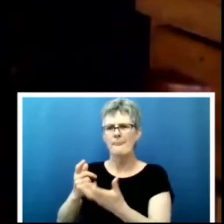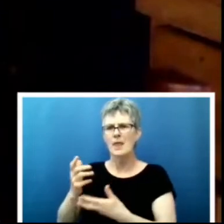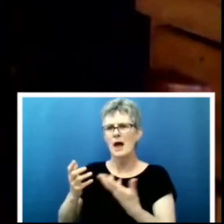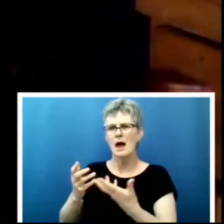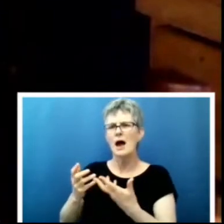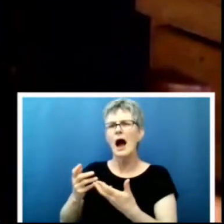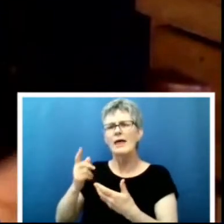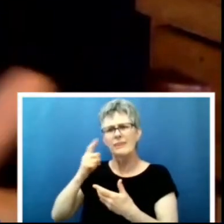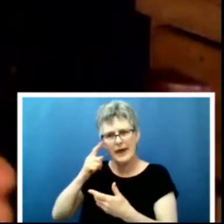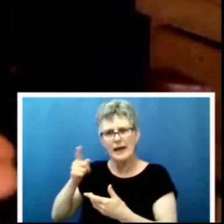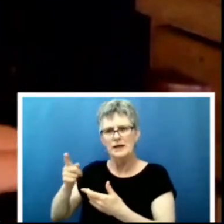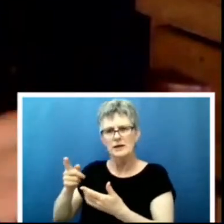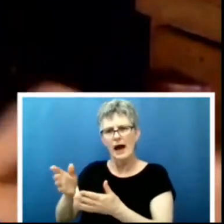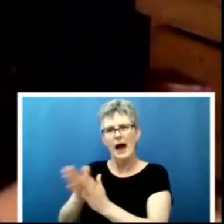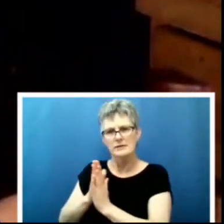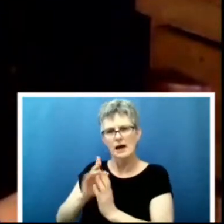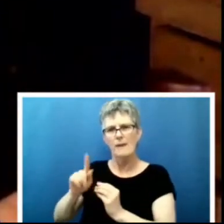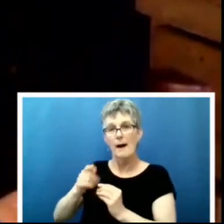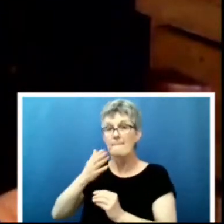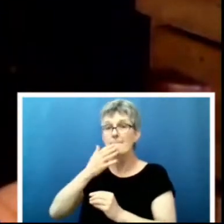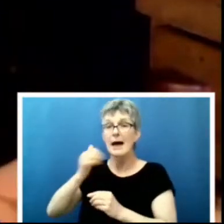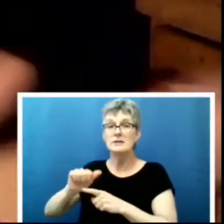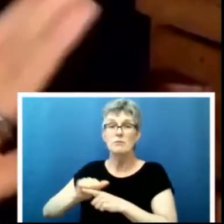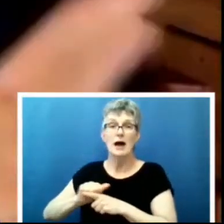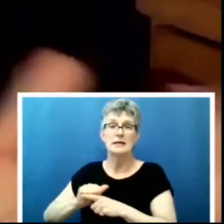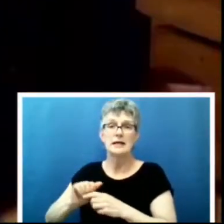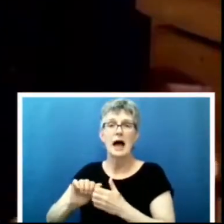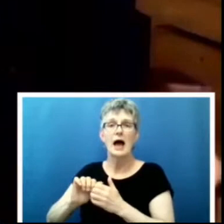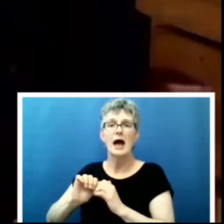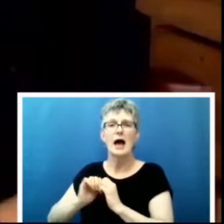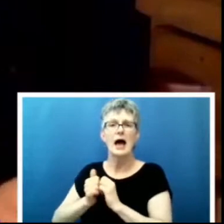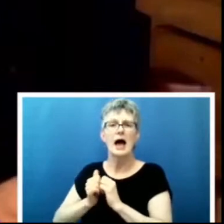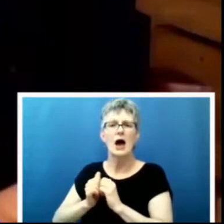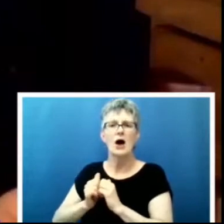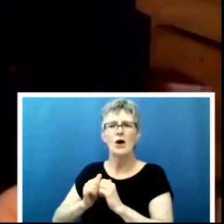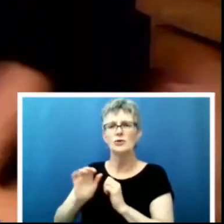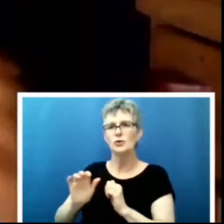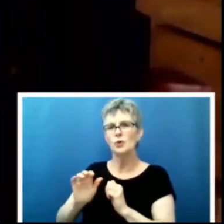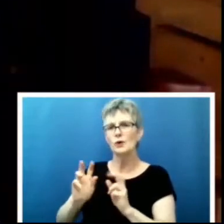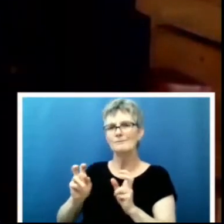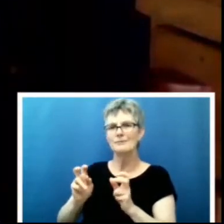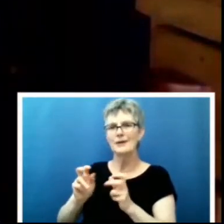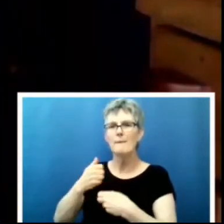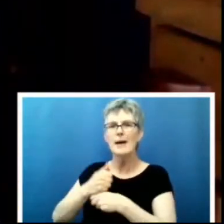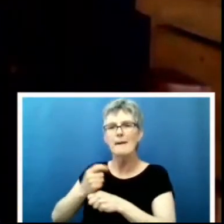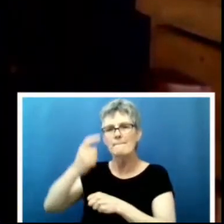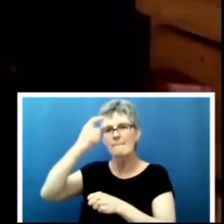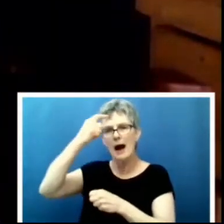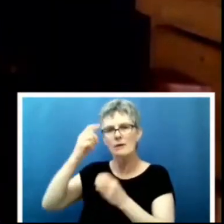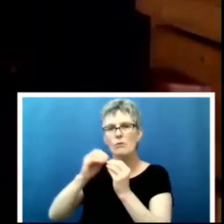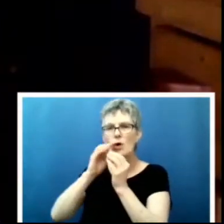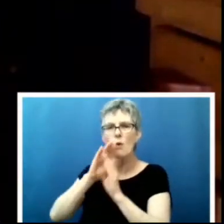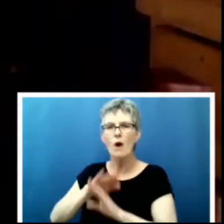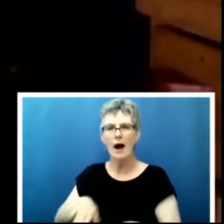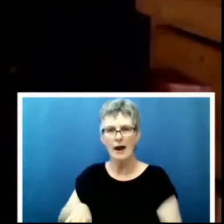to be able to quiet the mind. And I know that's not exactly what they asked but that's a little bit of what I'm taking from that.